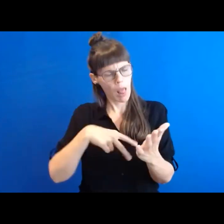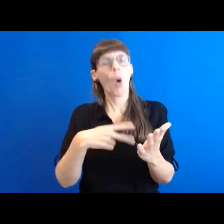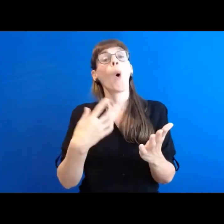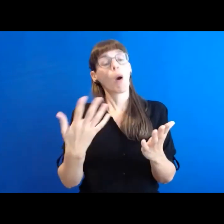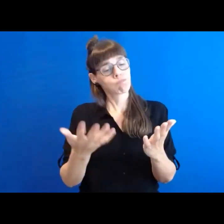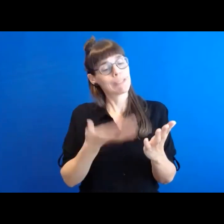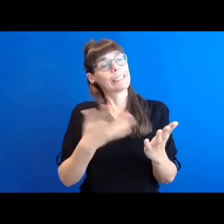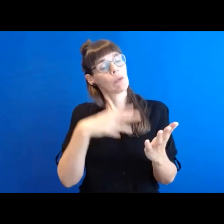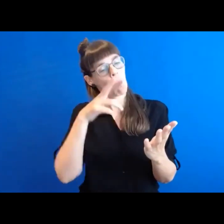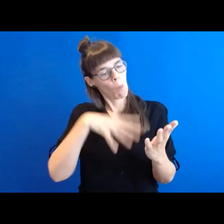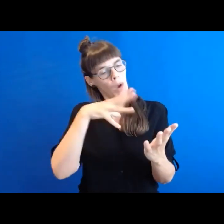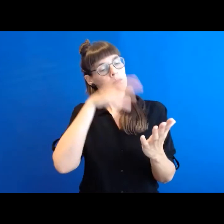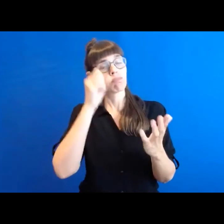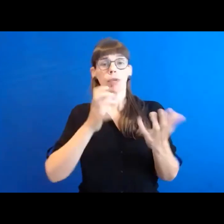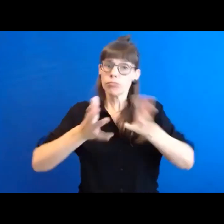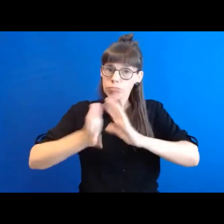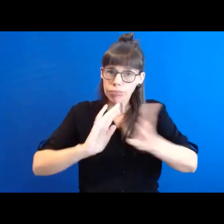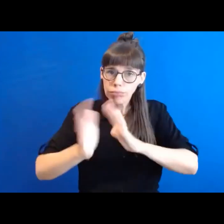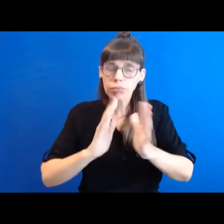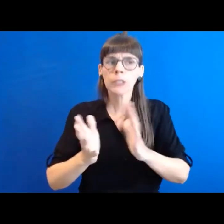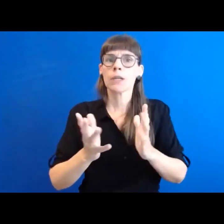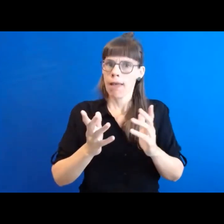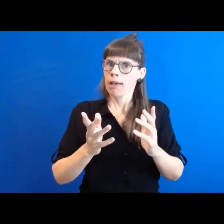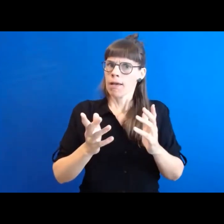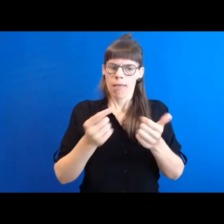resources for translation, aunk formats for communication